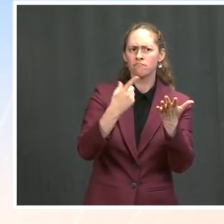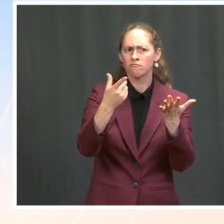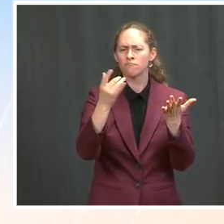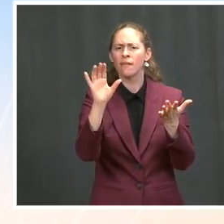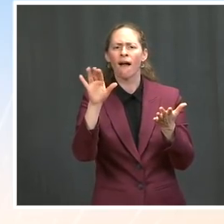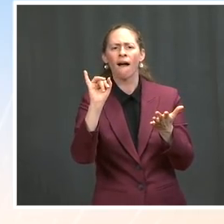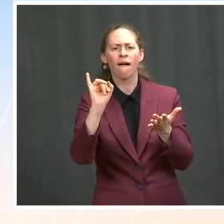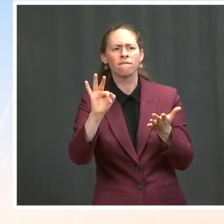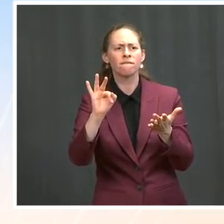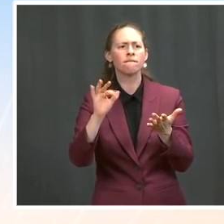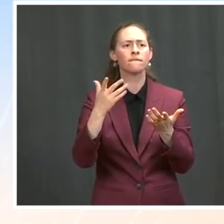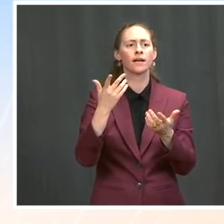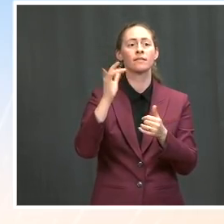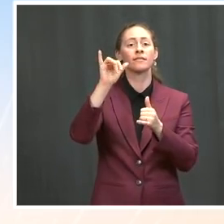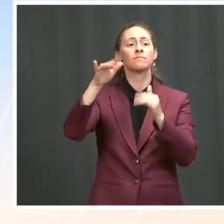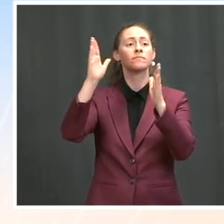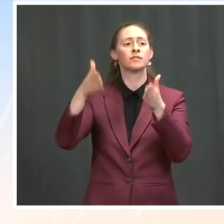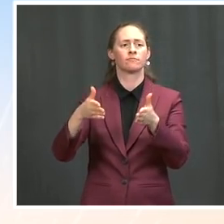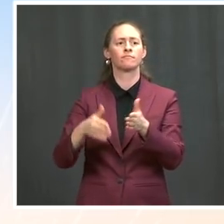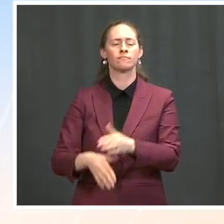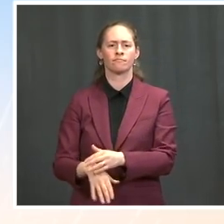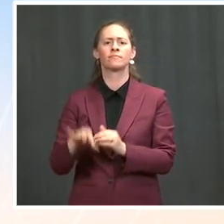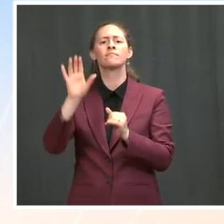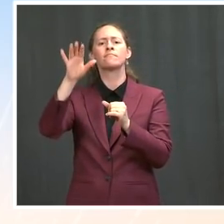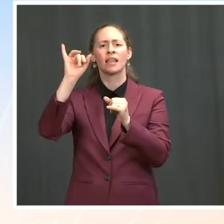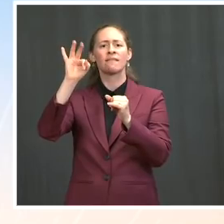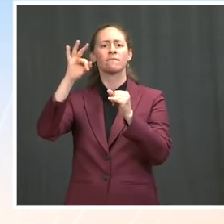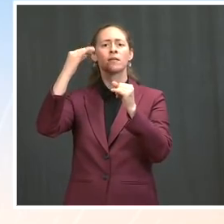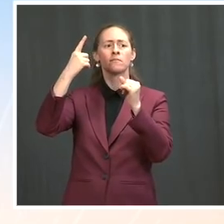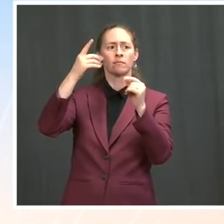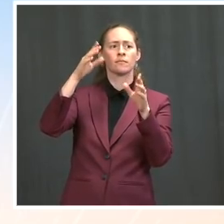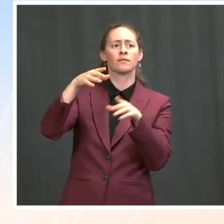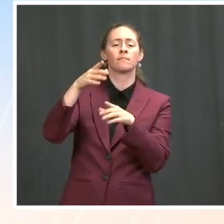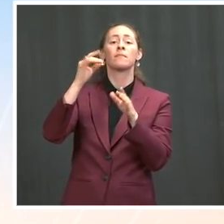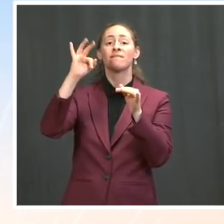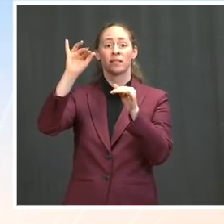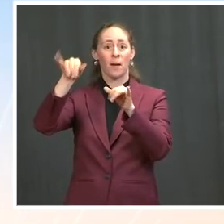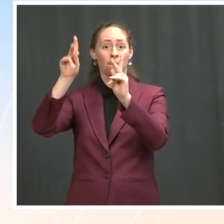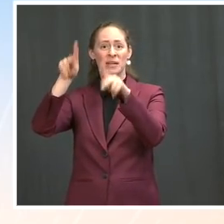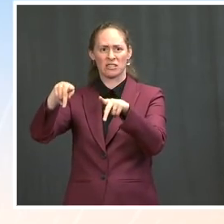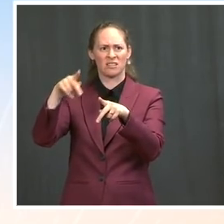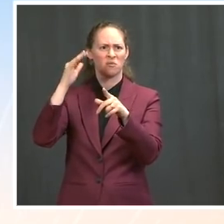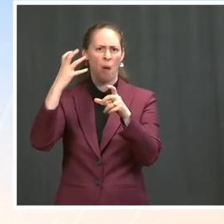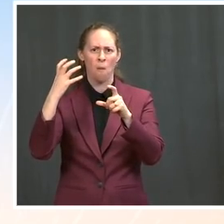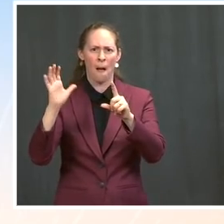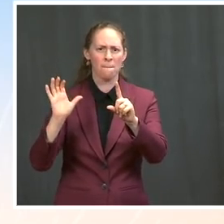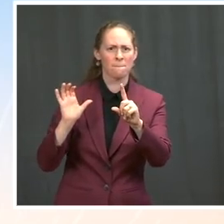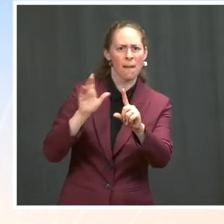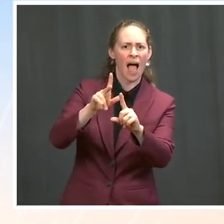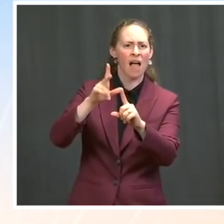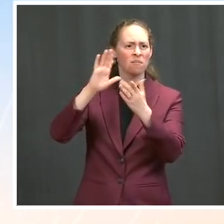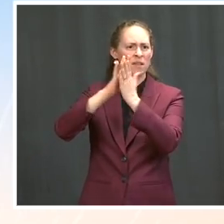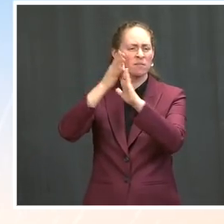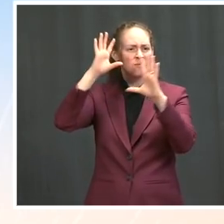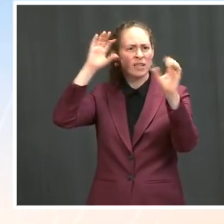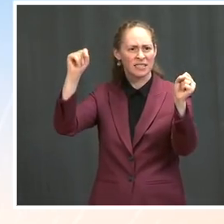And is there any concern about him going back out there and continuing to insist that the election is fraudulent